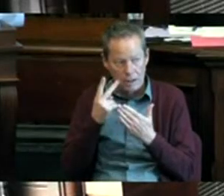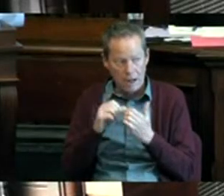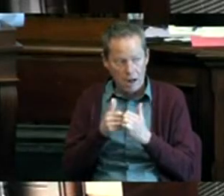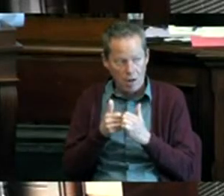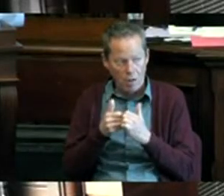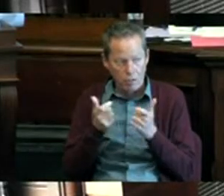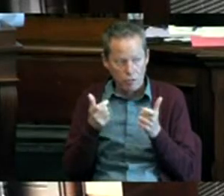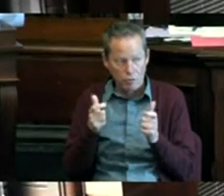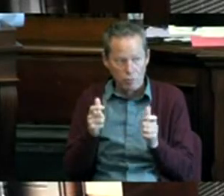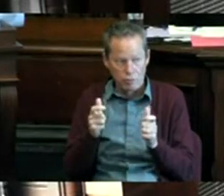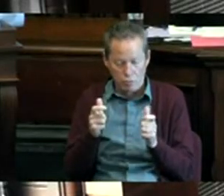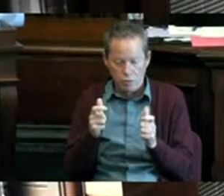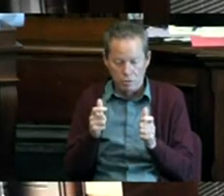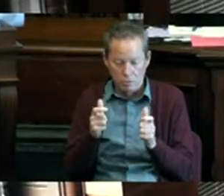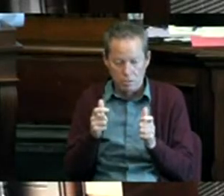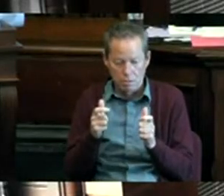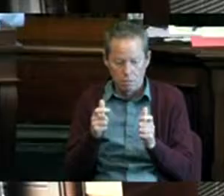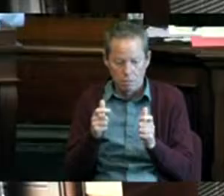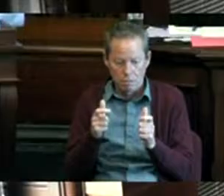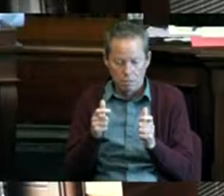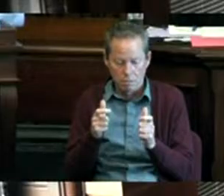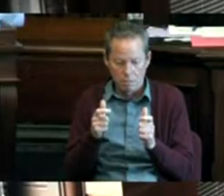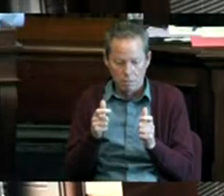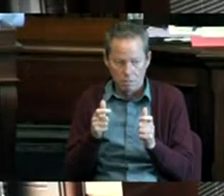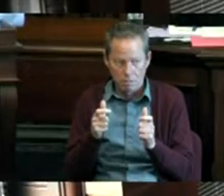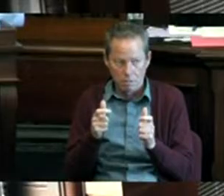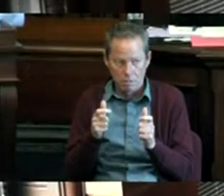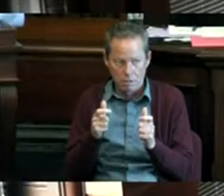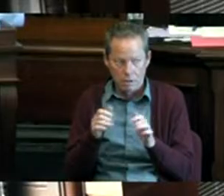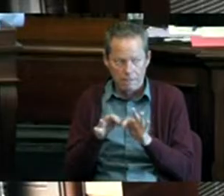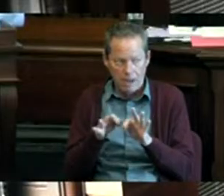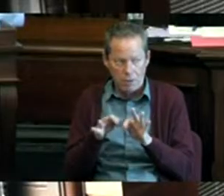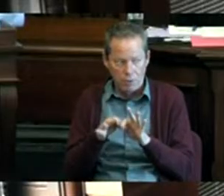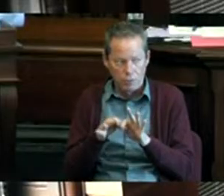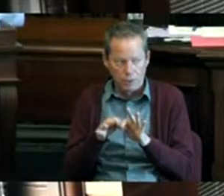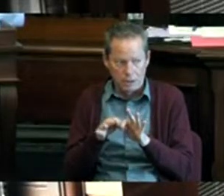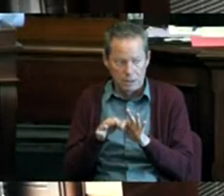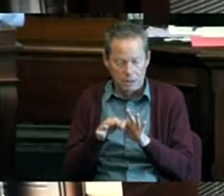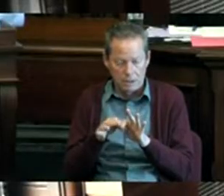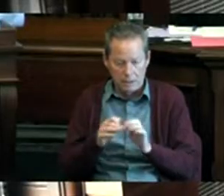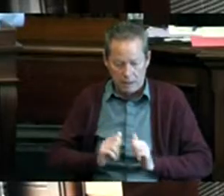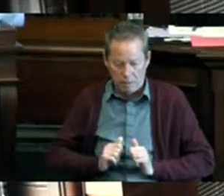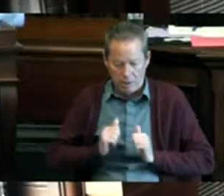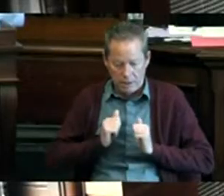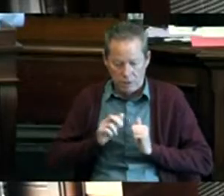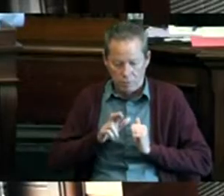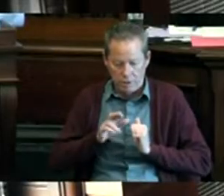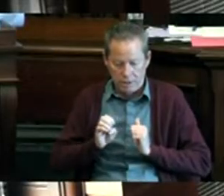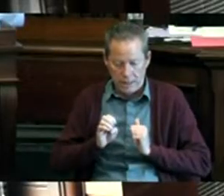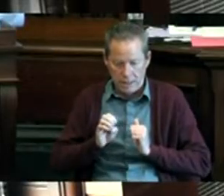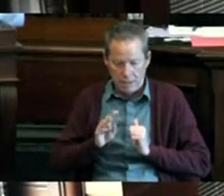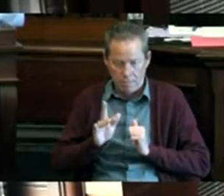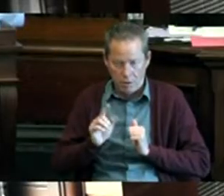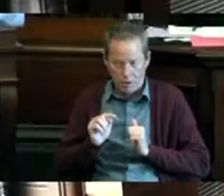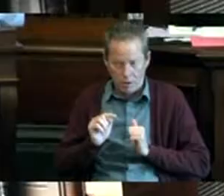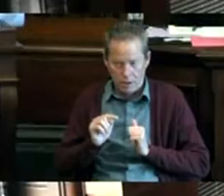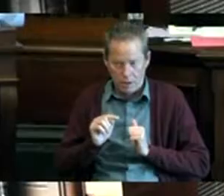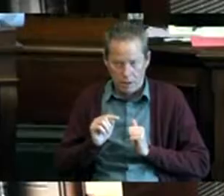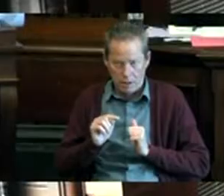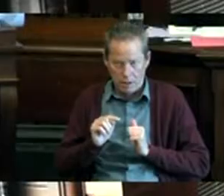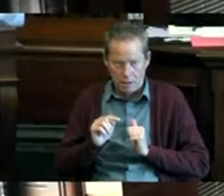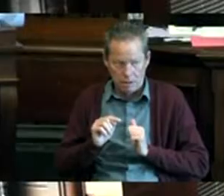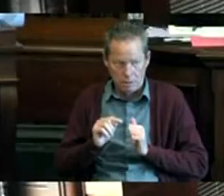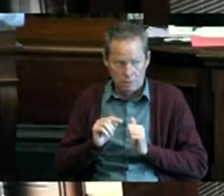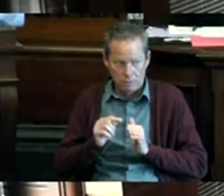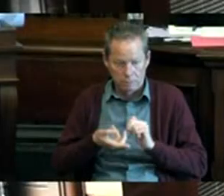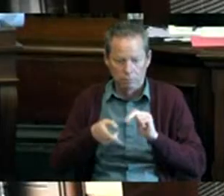last year. I think we all saw